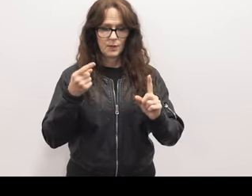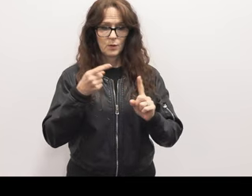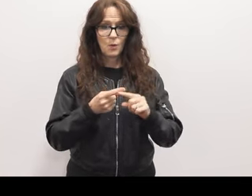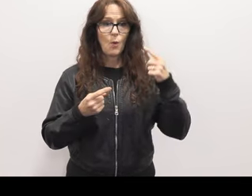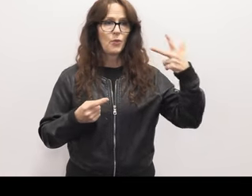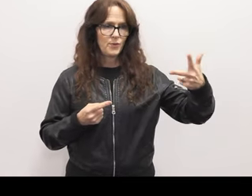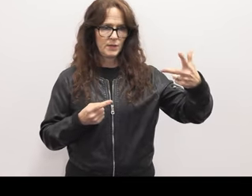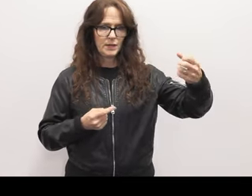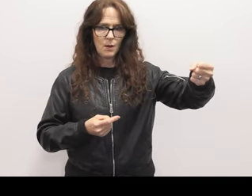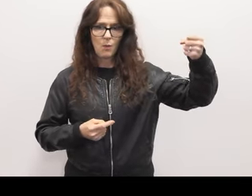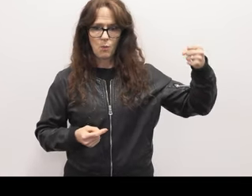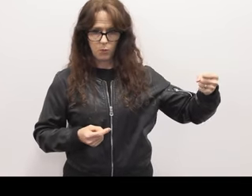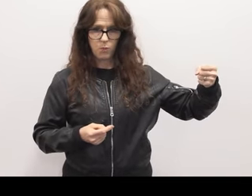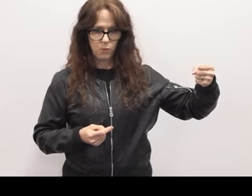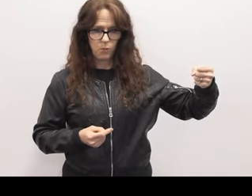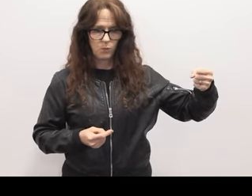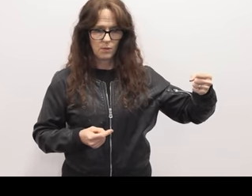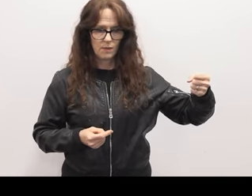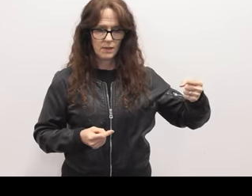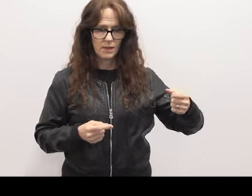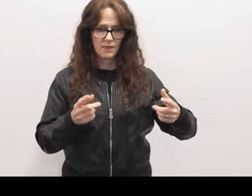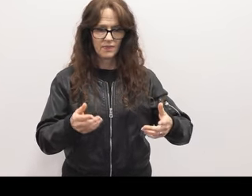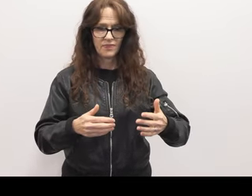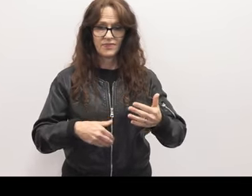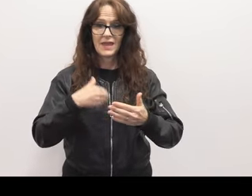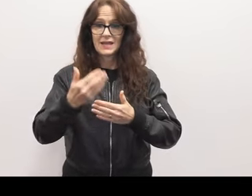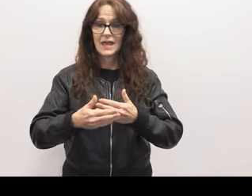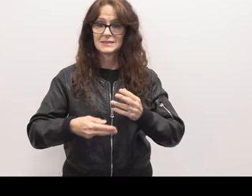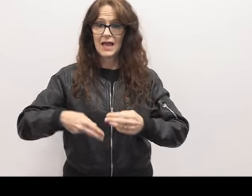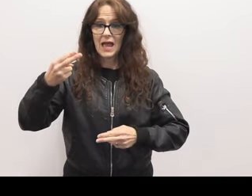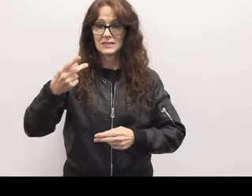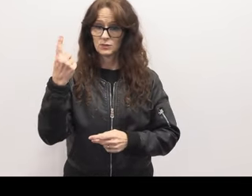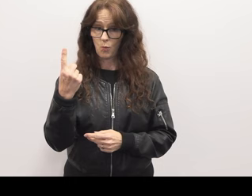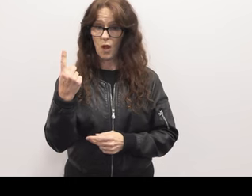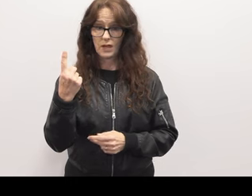The next highest consensus getter on our list is goal five.